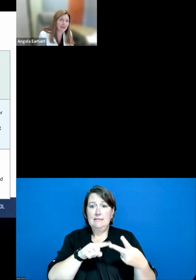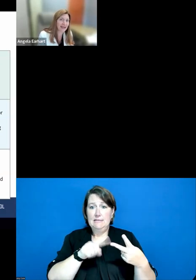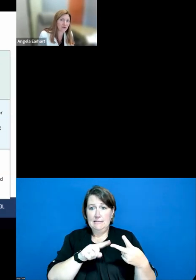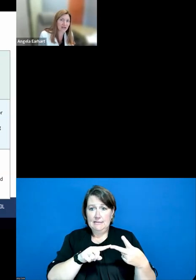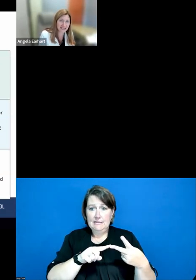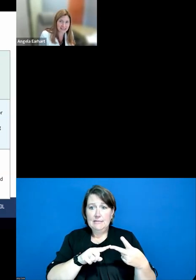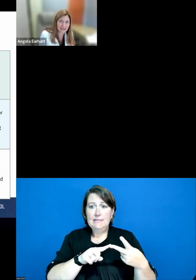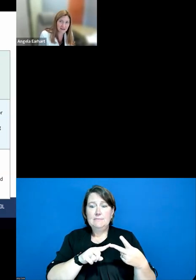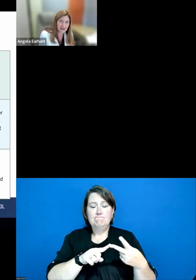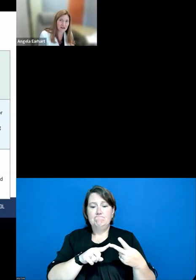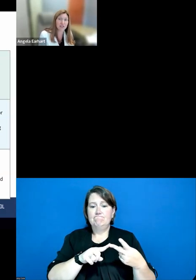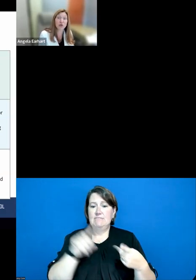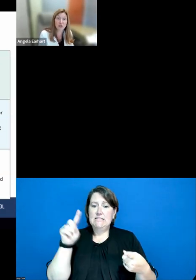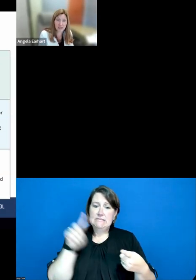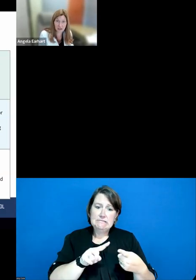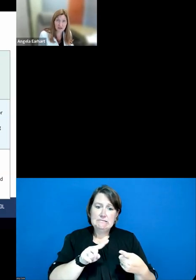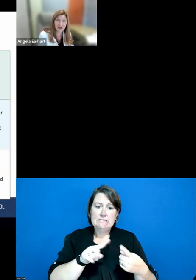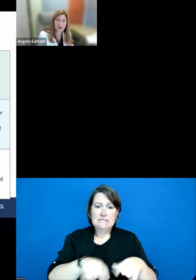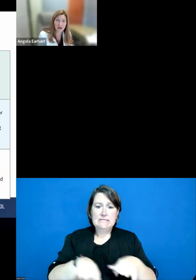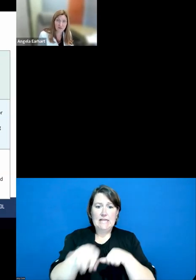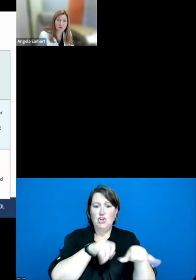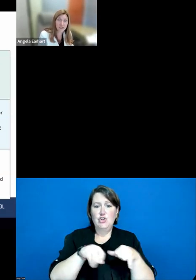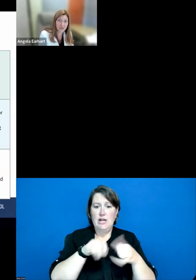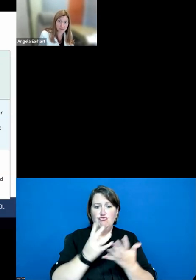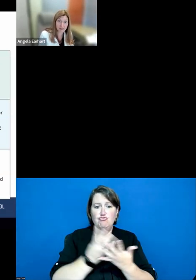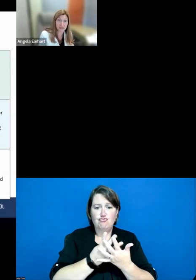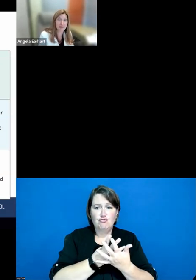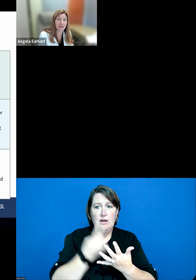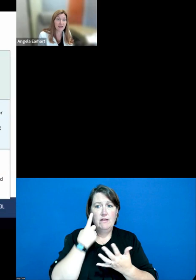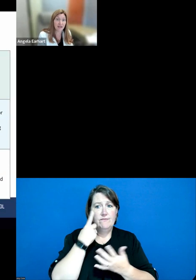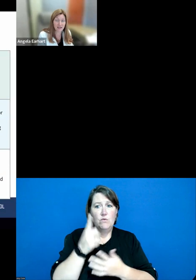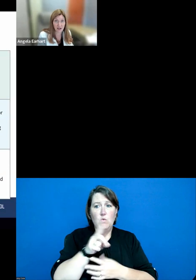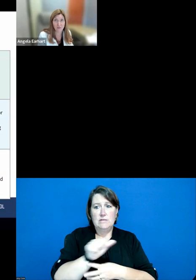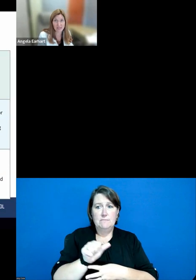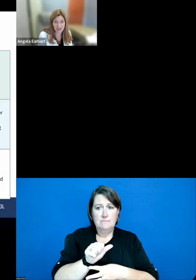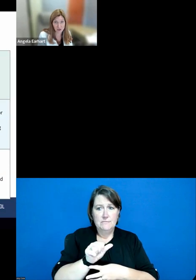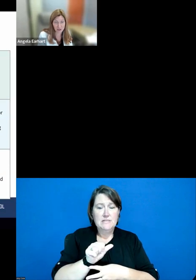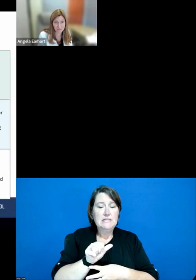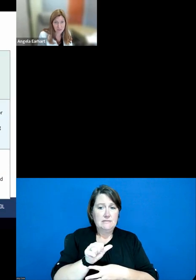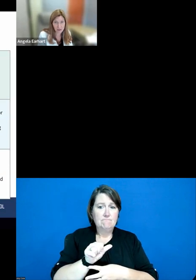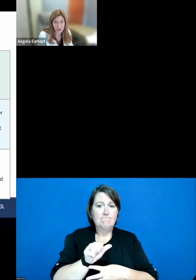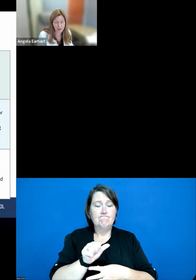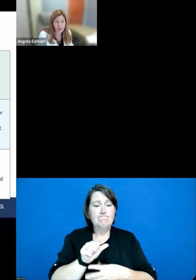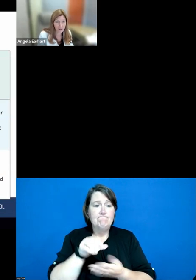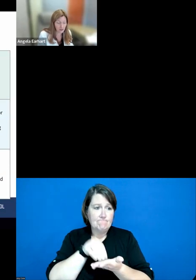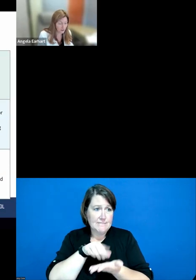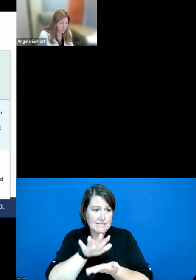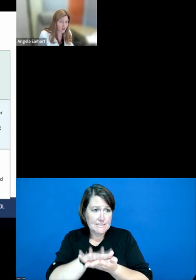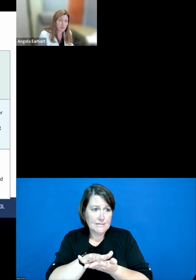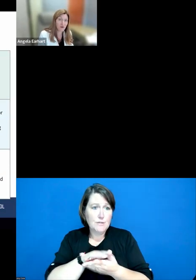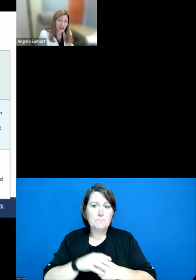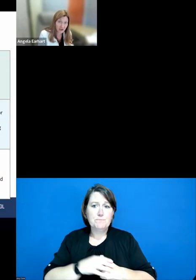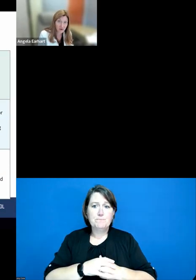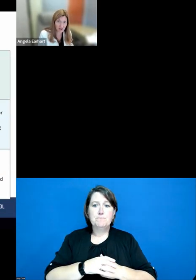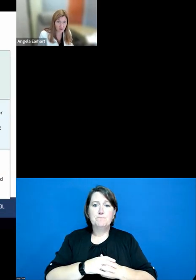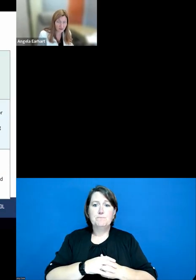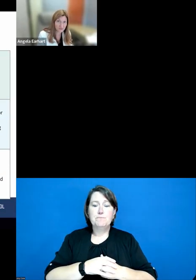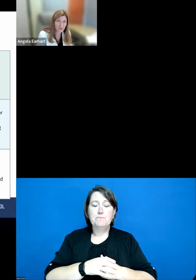standardized screening for disability and documentation. On the provider level.